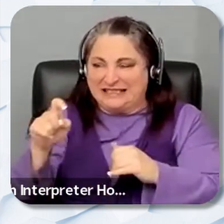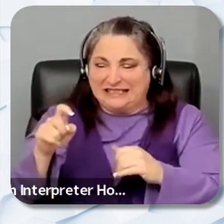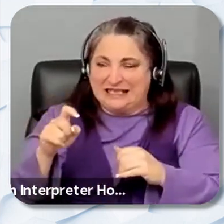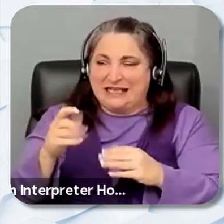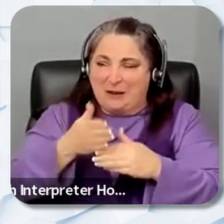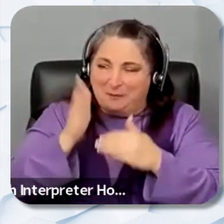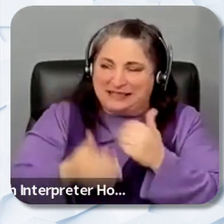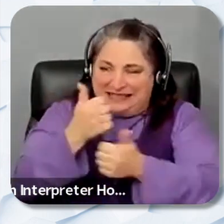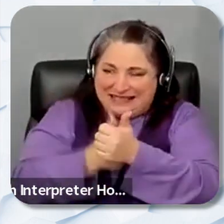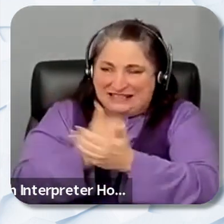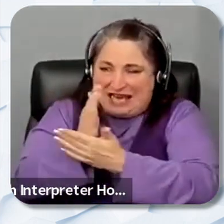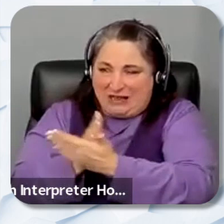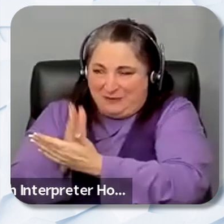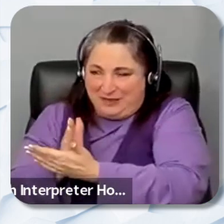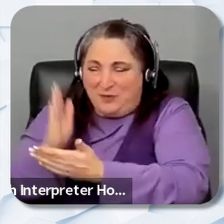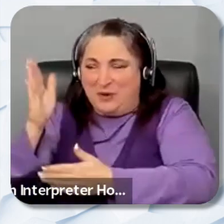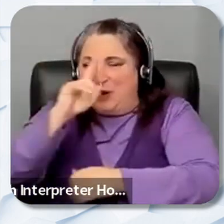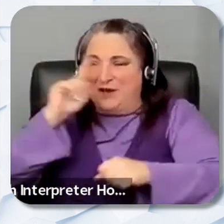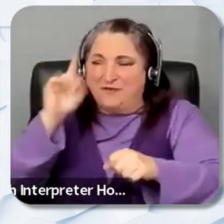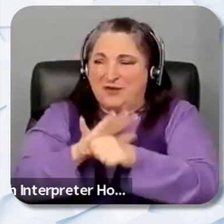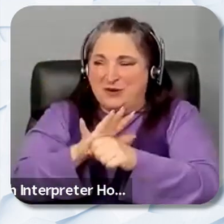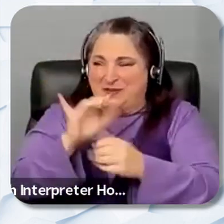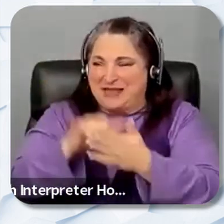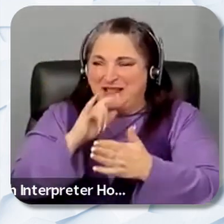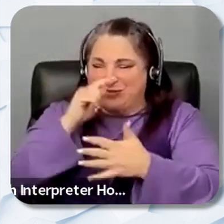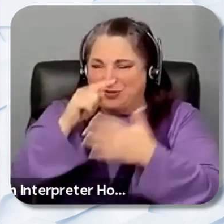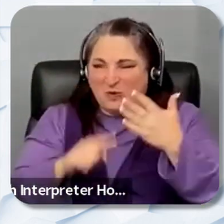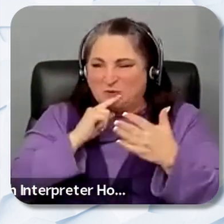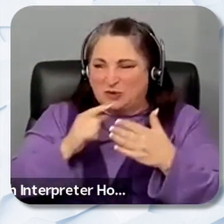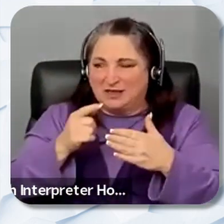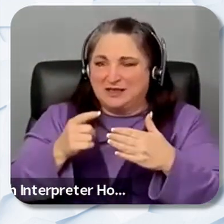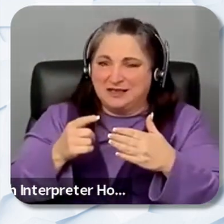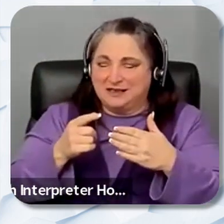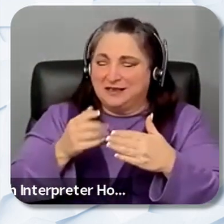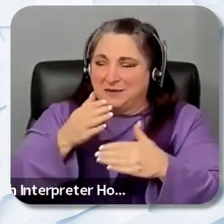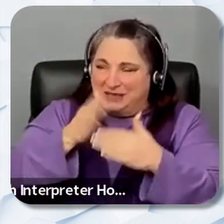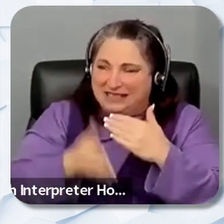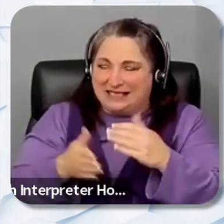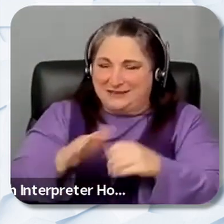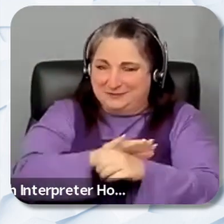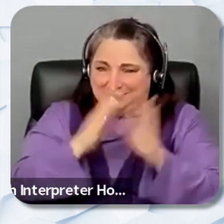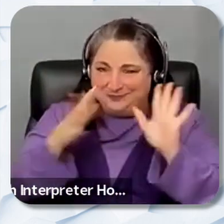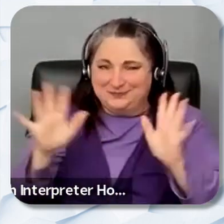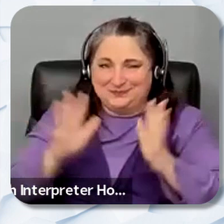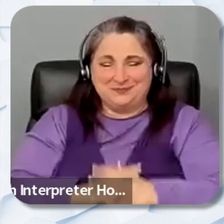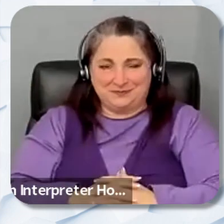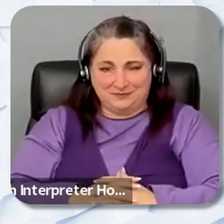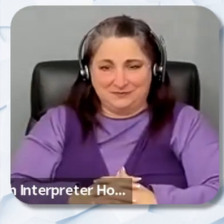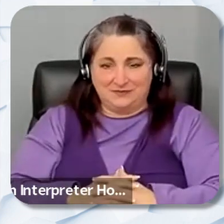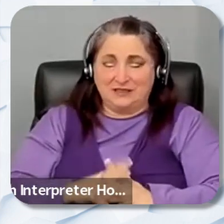We are going to confirm that those areas were completed. Can I just do one more thing? Somebody